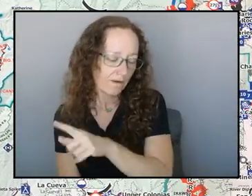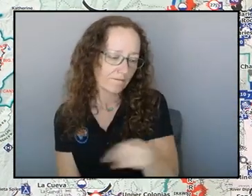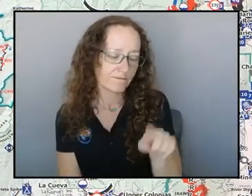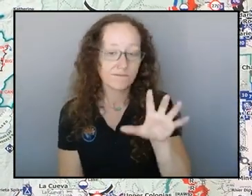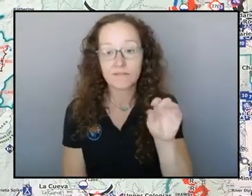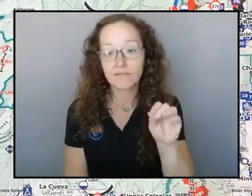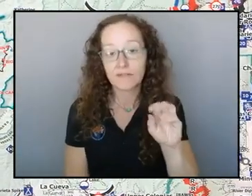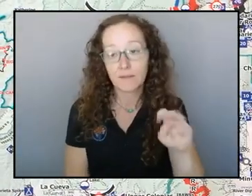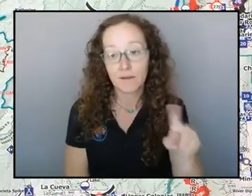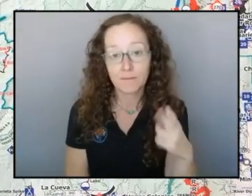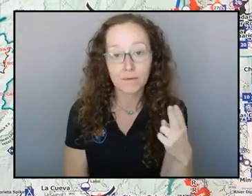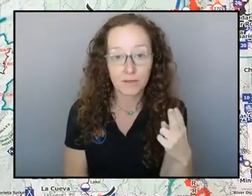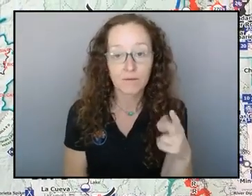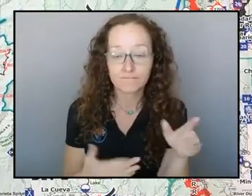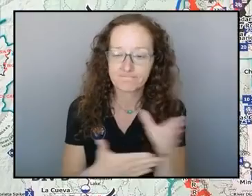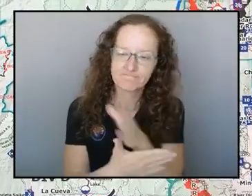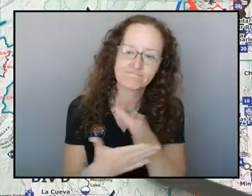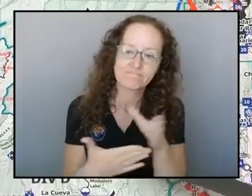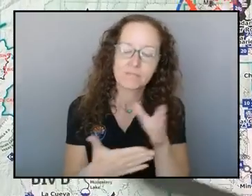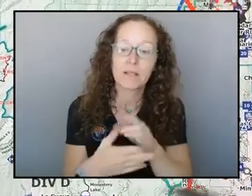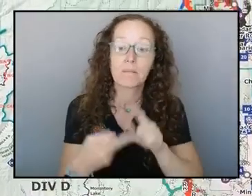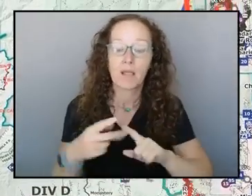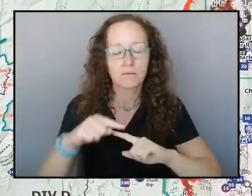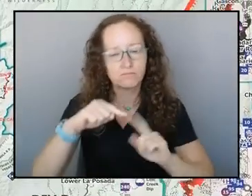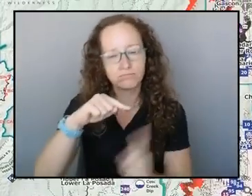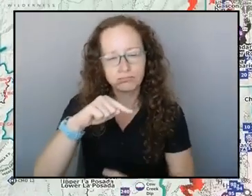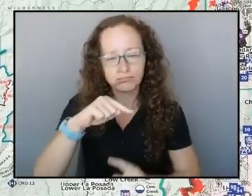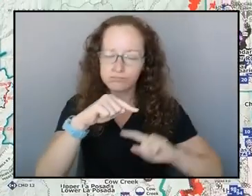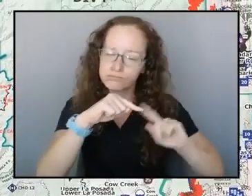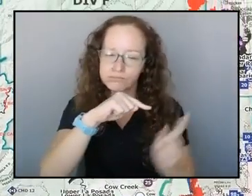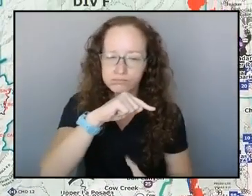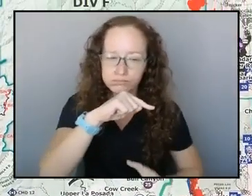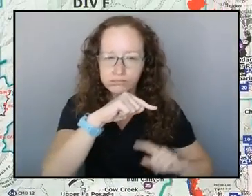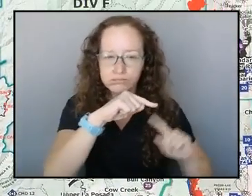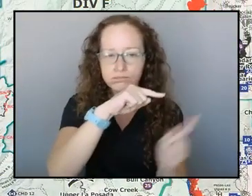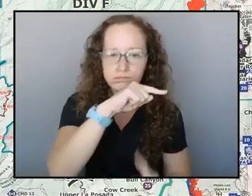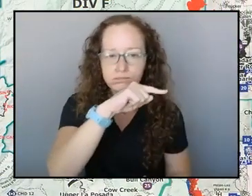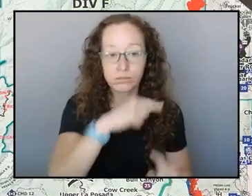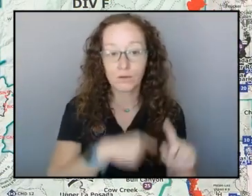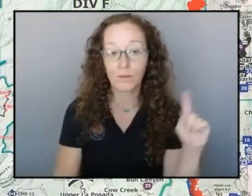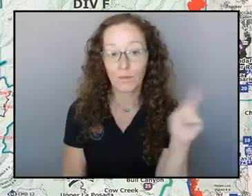that was going to be in this area here. We did see some get